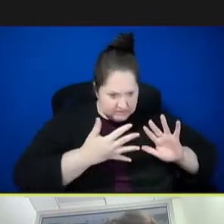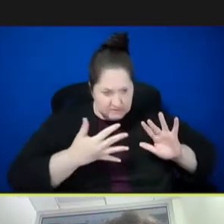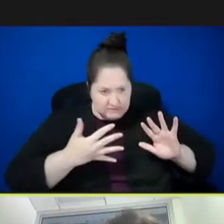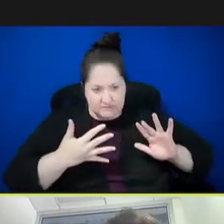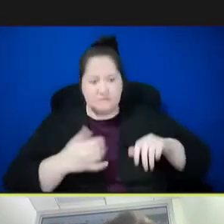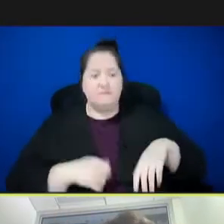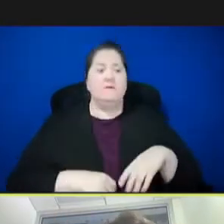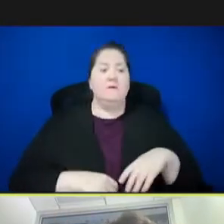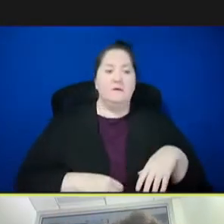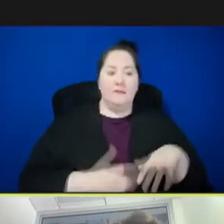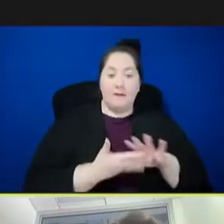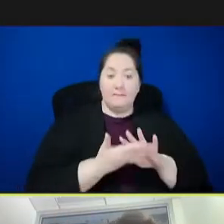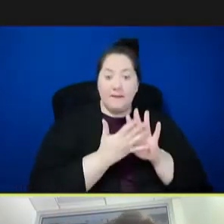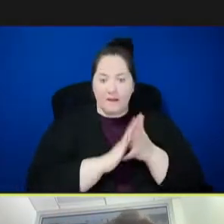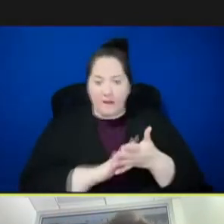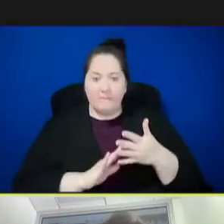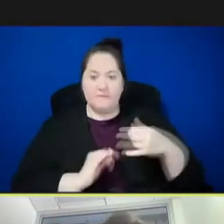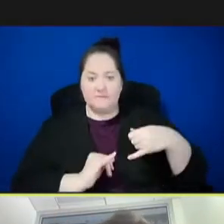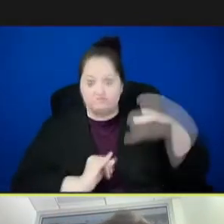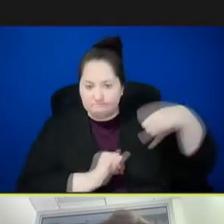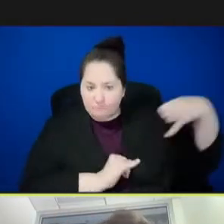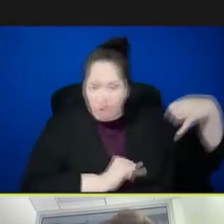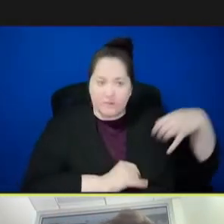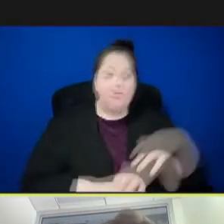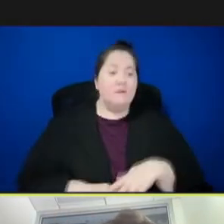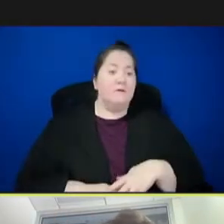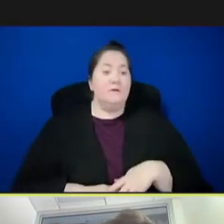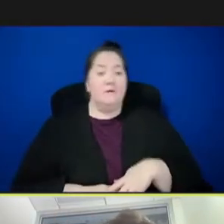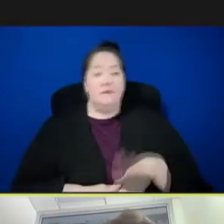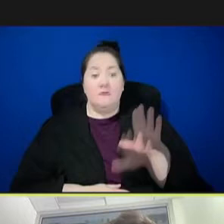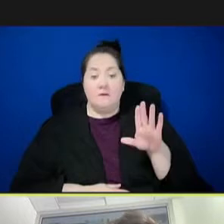looks like a protein. On the right, you can make a protein binders towards something. So say you